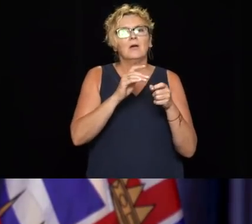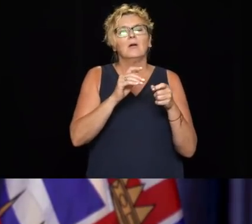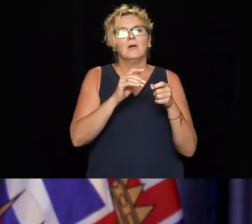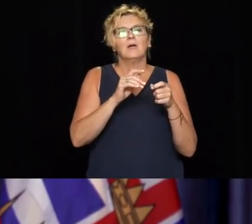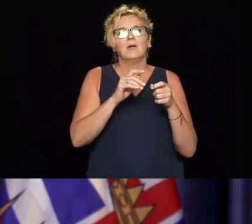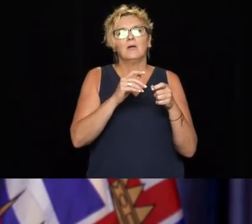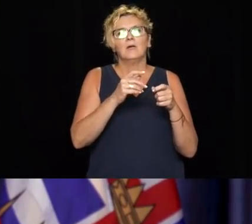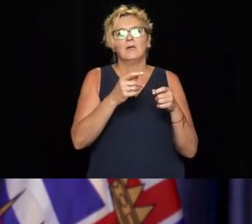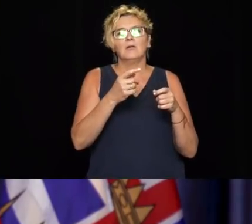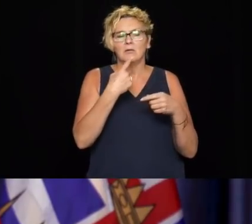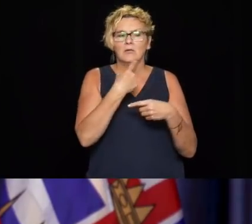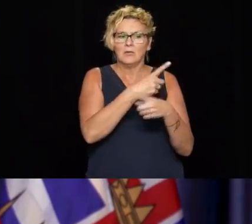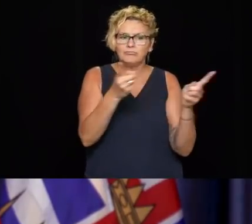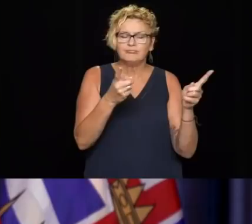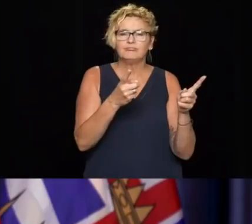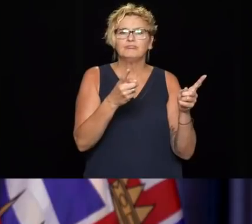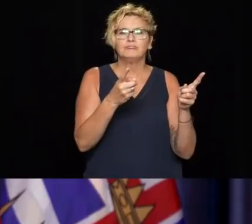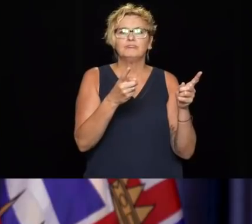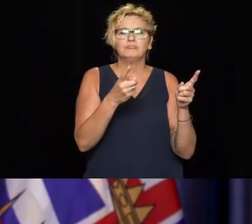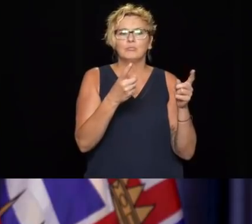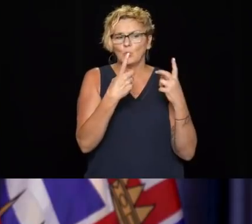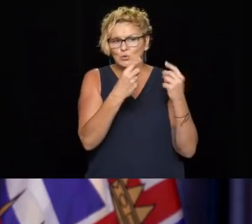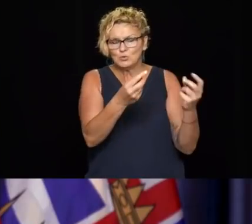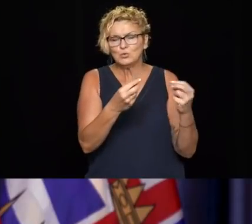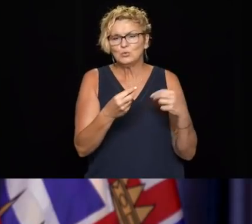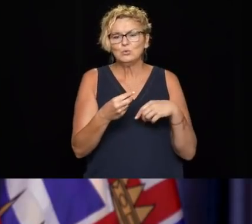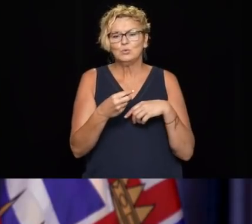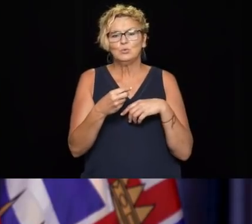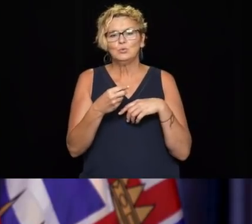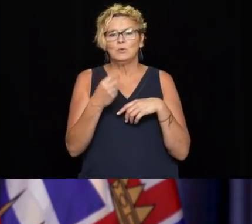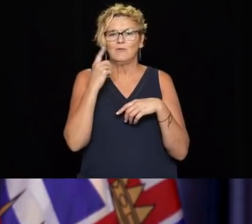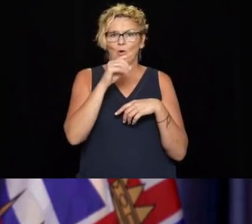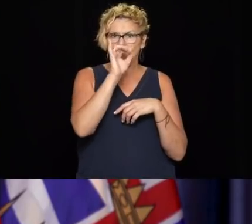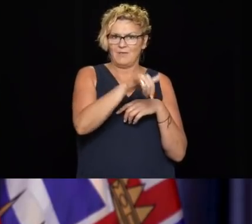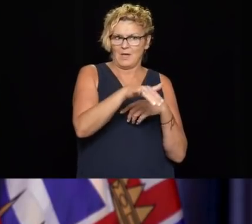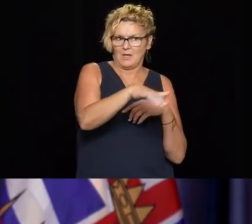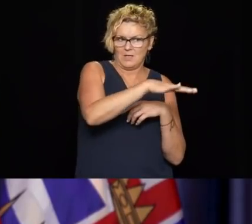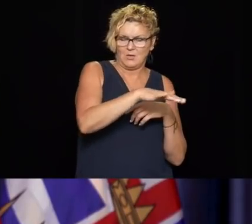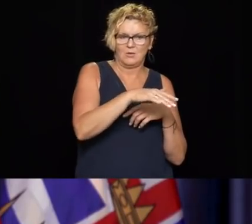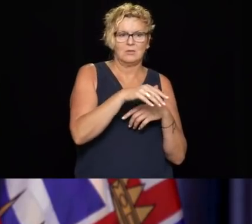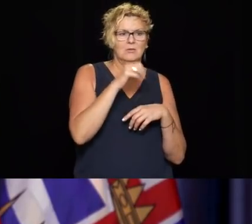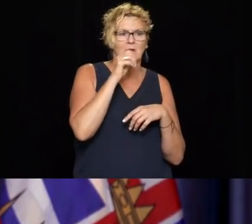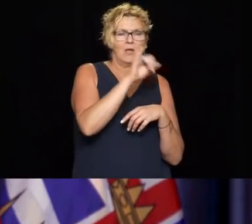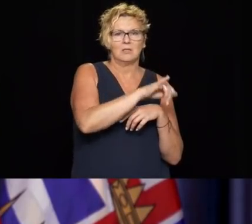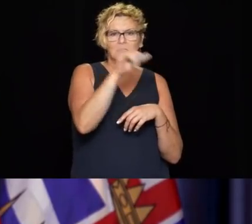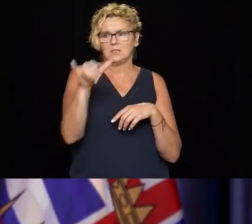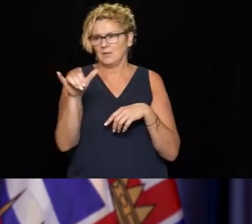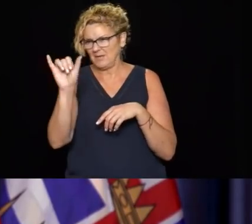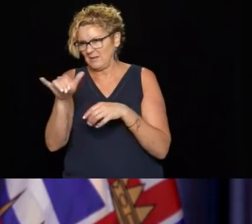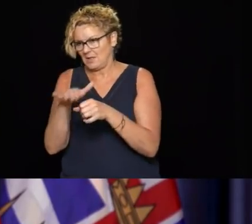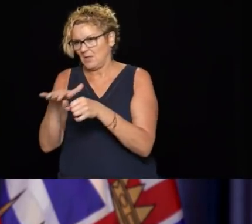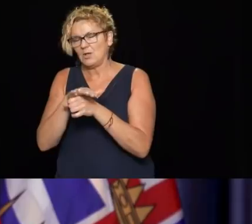in March you will recall, I made the decisions by our whole team to cancel